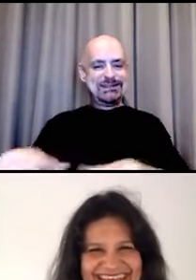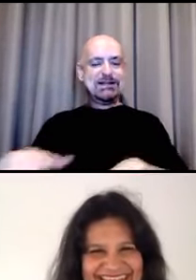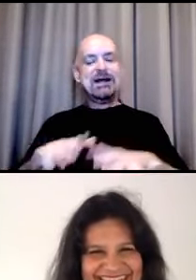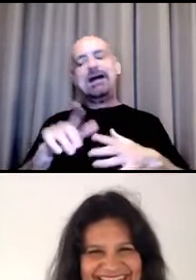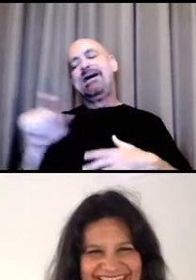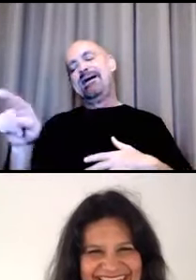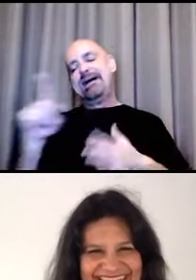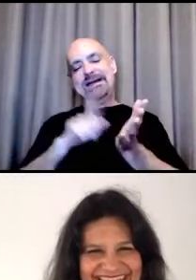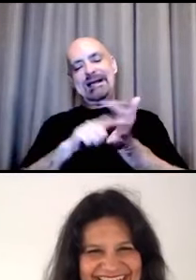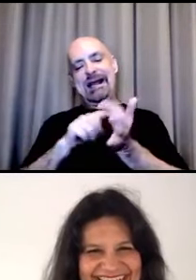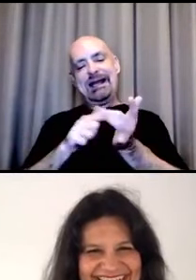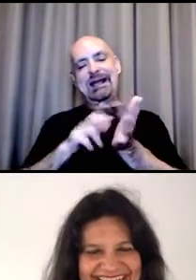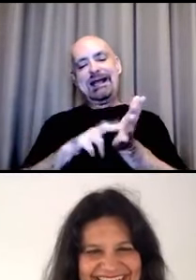of the first